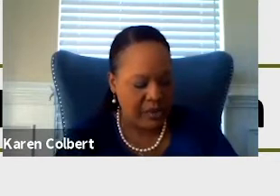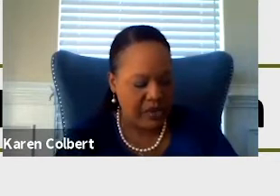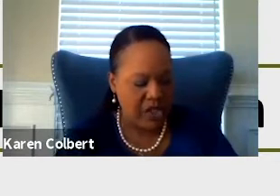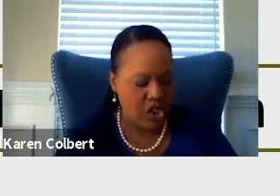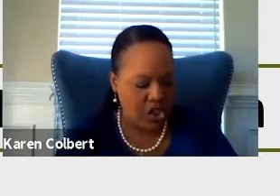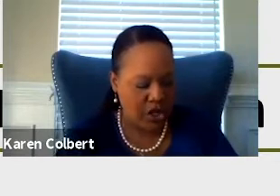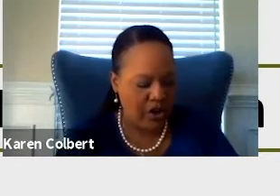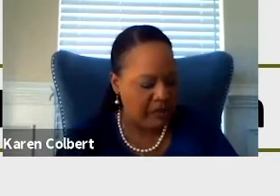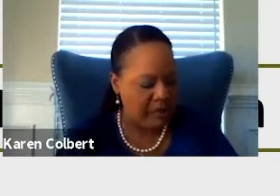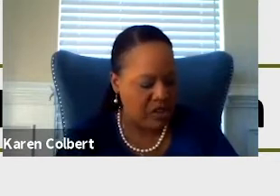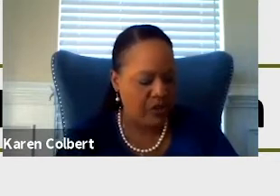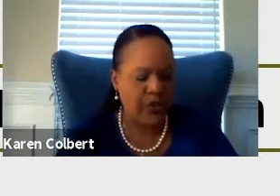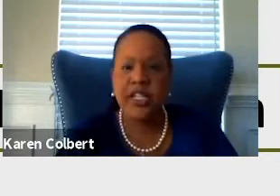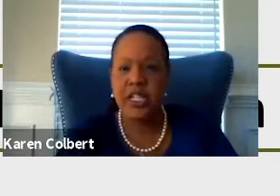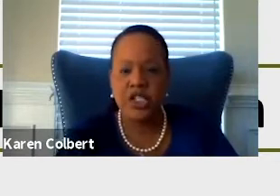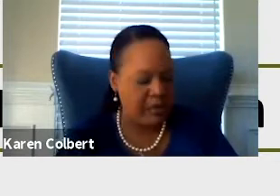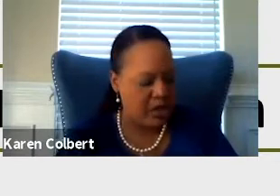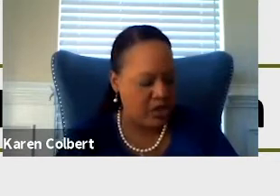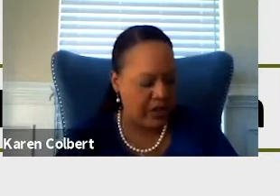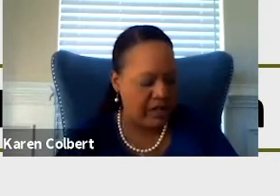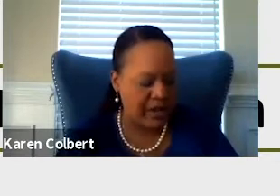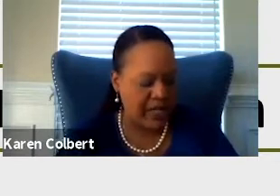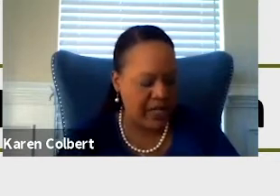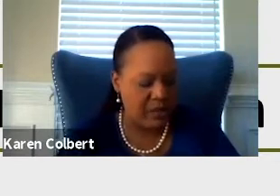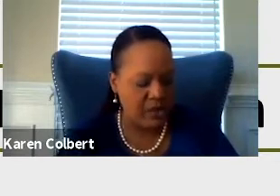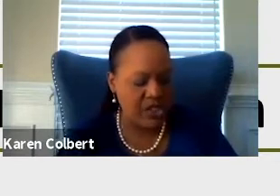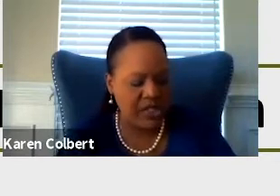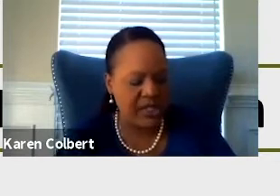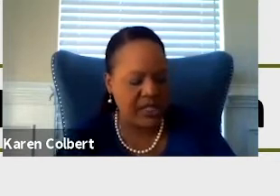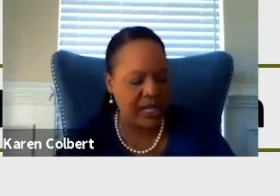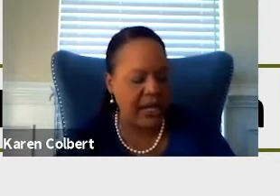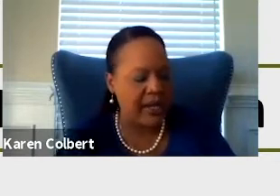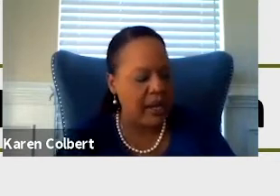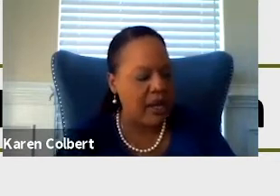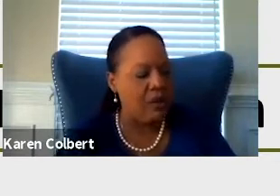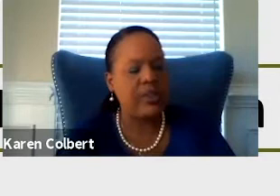percent share of the budget for each major funding mechanism, which is in line with the